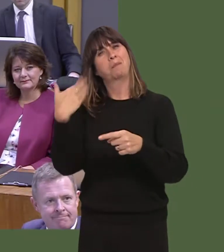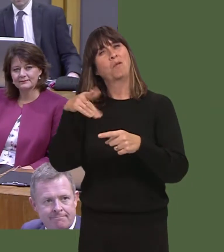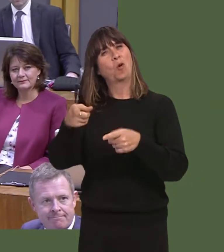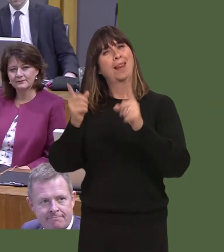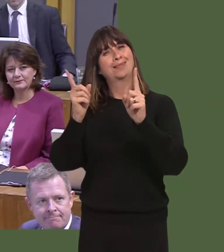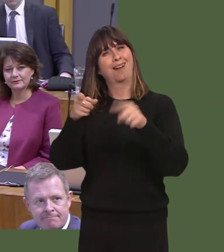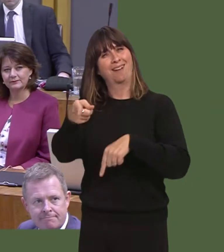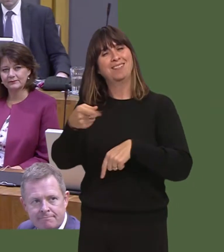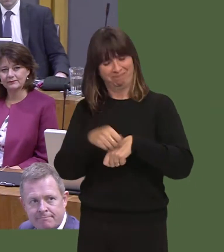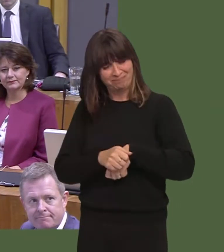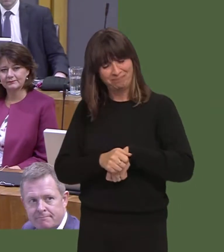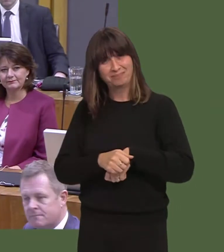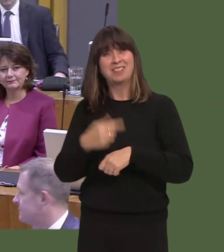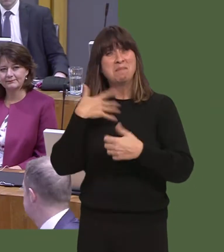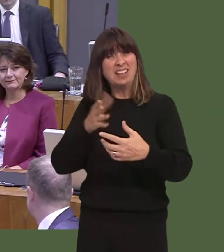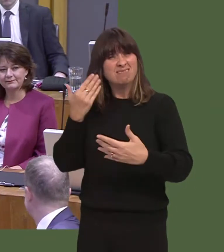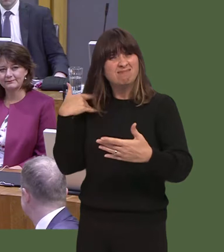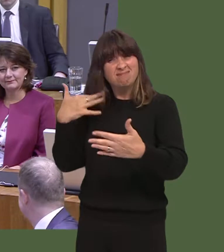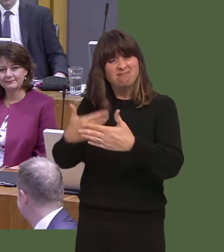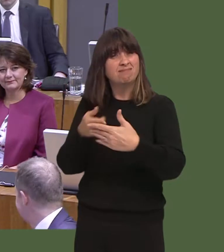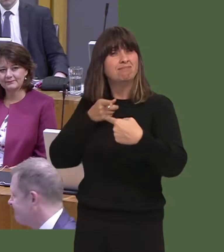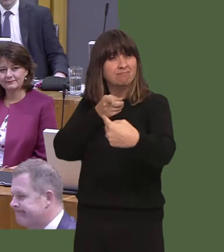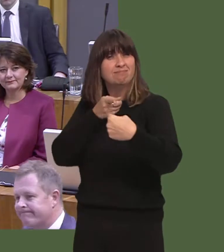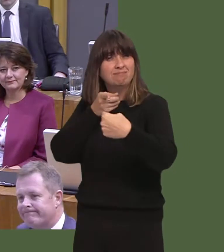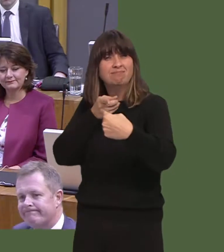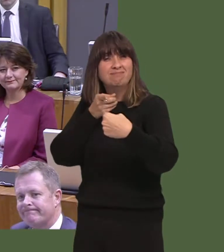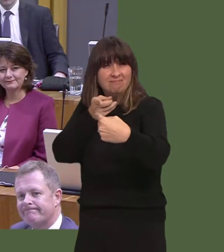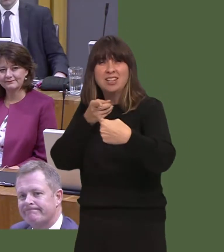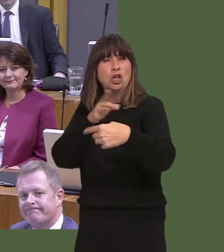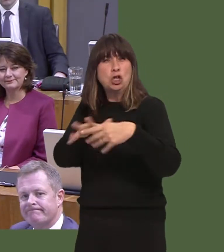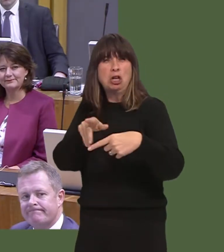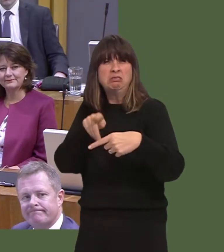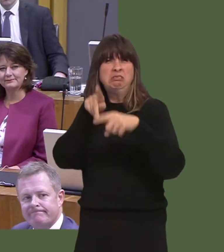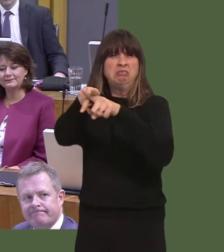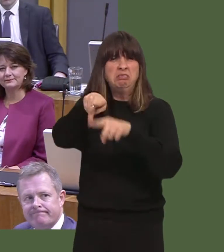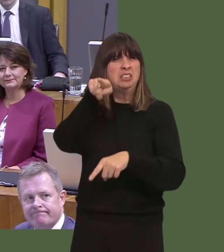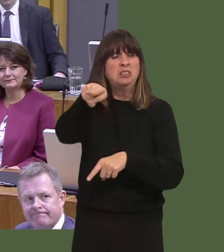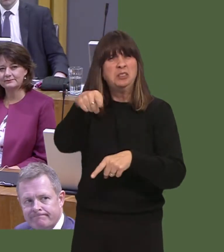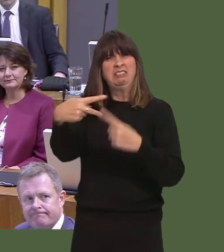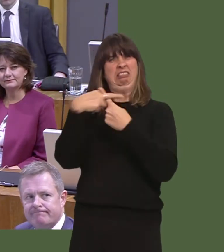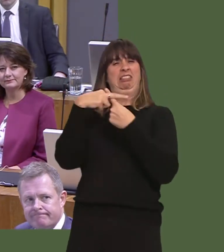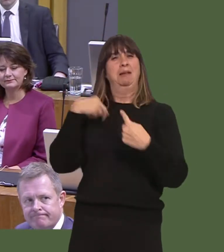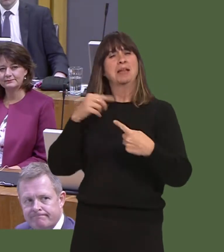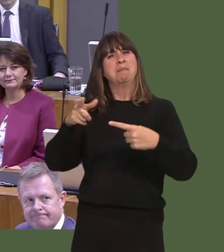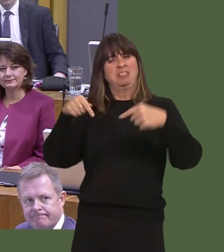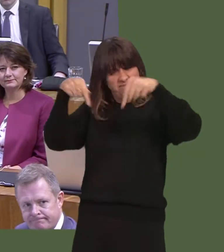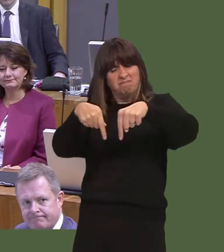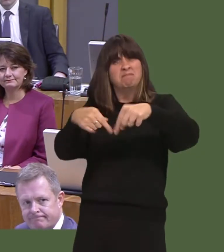Well, we tussled across this Chamber, and outside, but none of it was ever personal, and certainly I know sheís done a great deal for the position of women in politics in Wales,